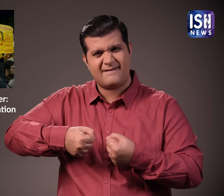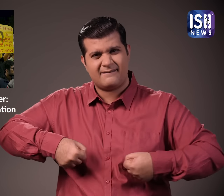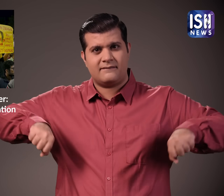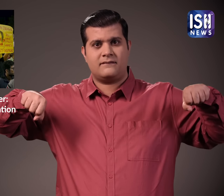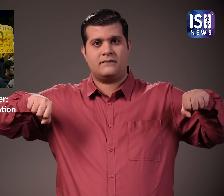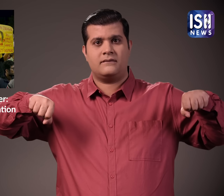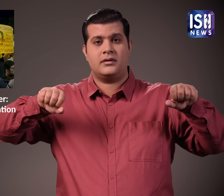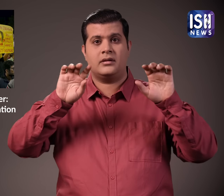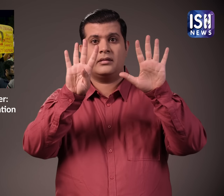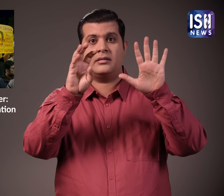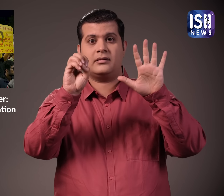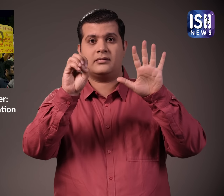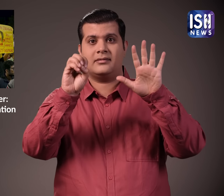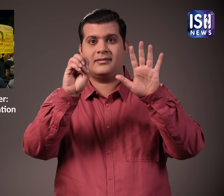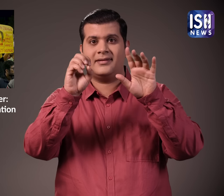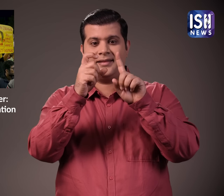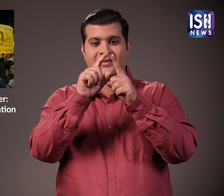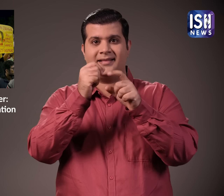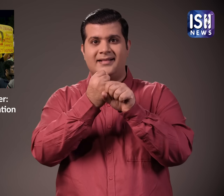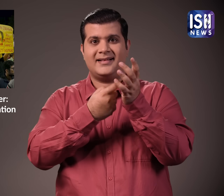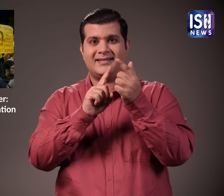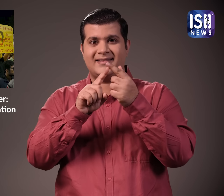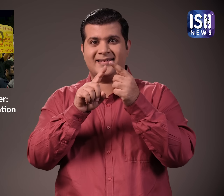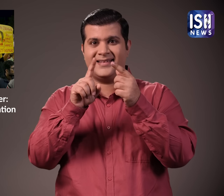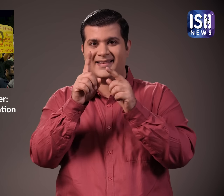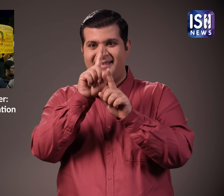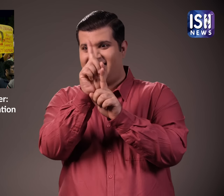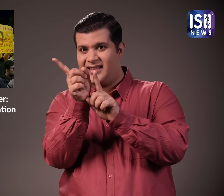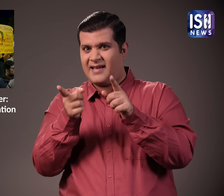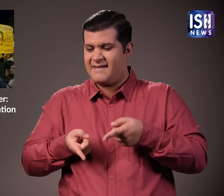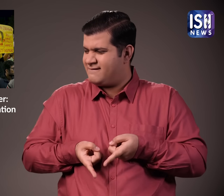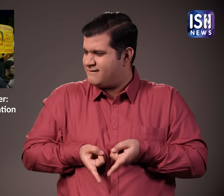Her legs had been torn apart. They were at a 90 degree angle.